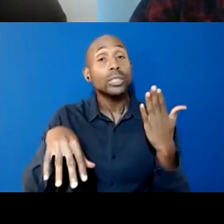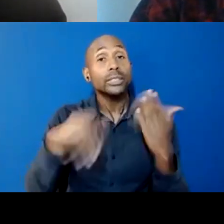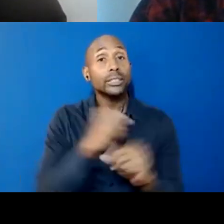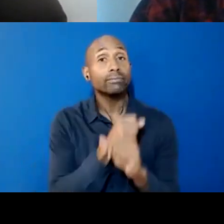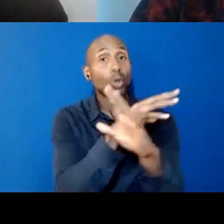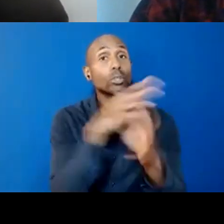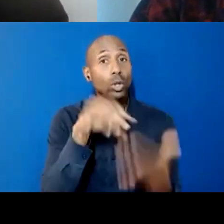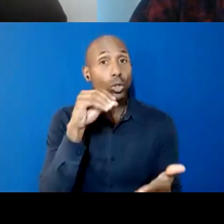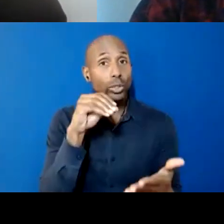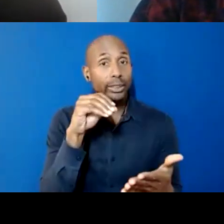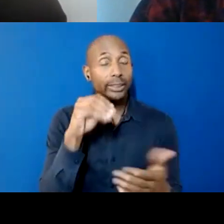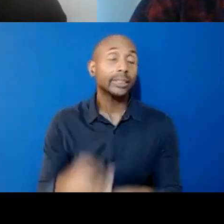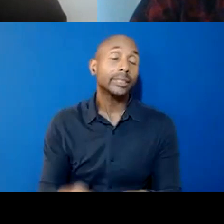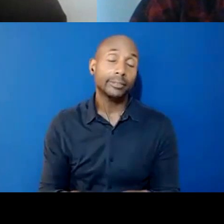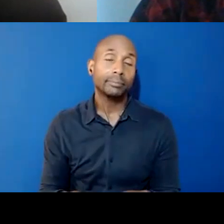be a challenge to be traveling.